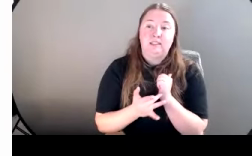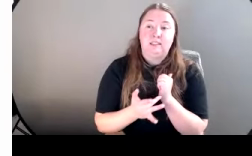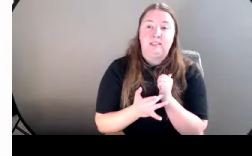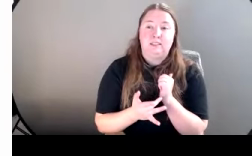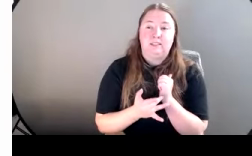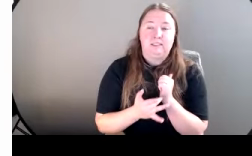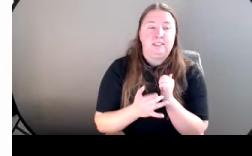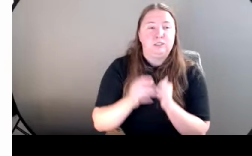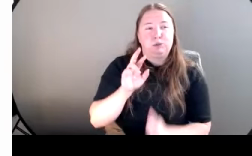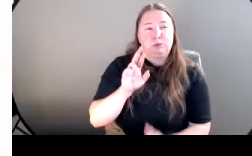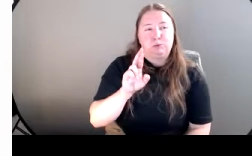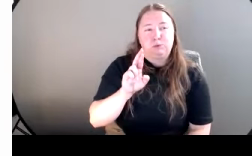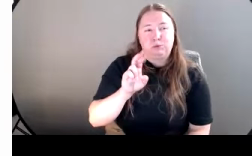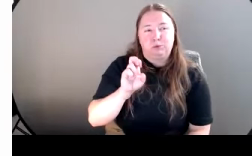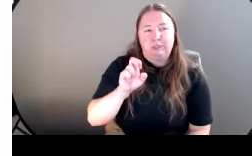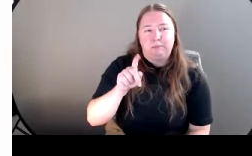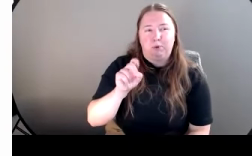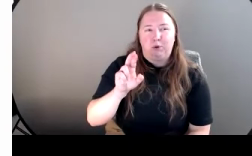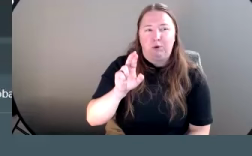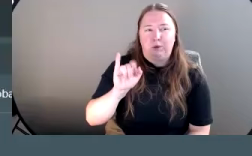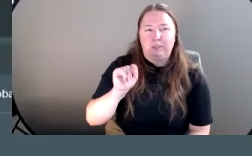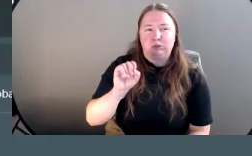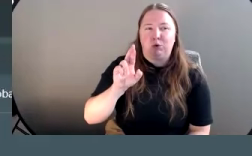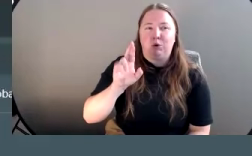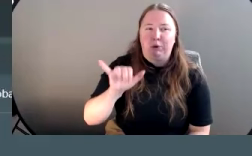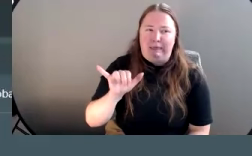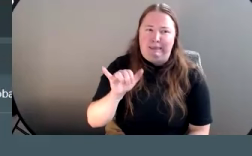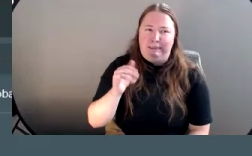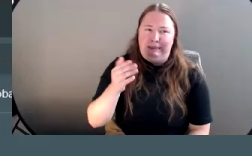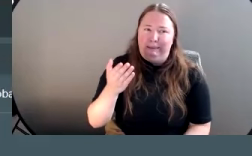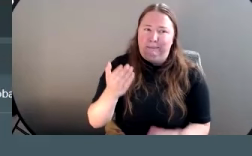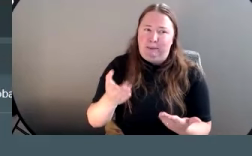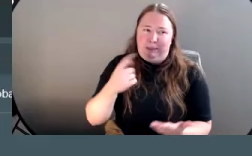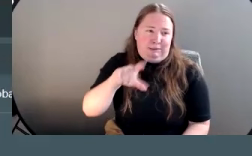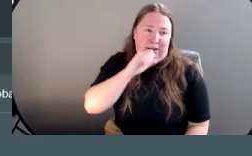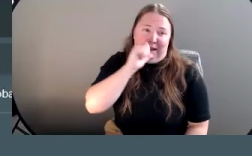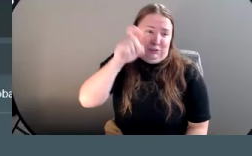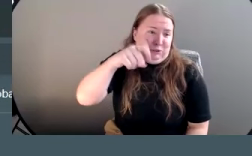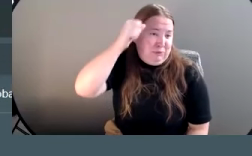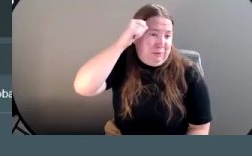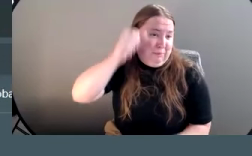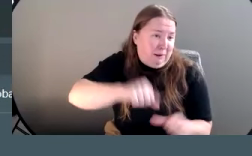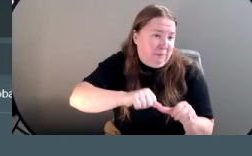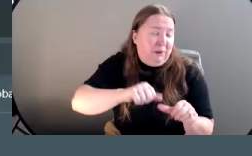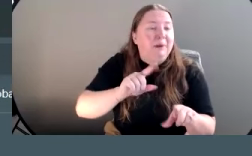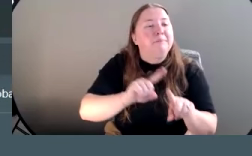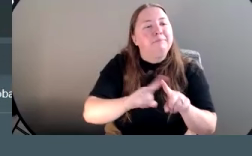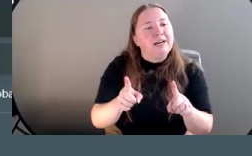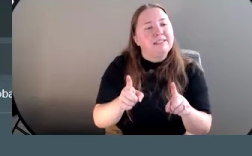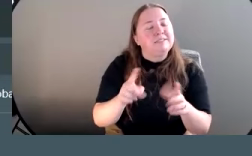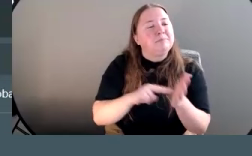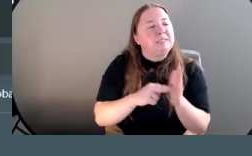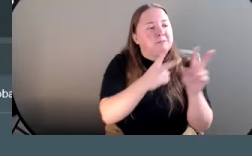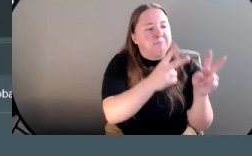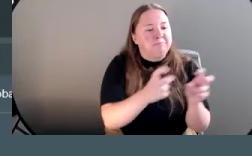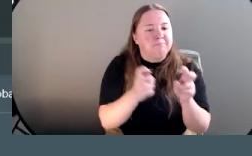That's some language that you don't necessarily need to remember, but, basically it's pulling from different materials.